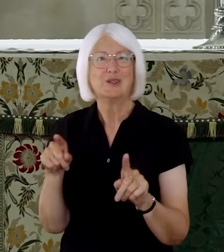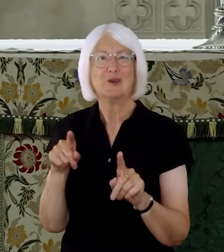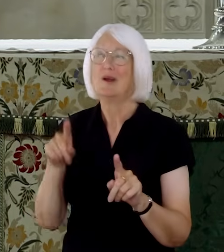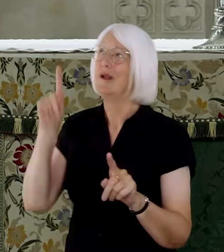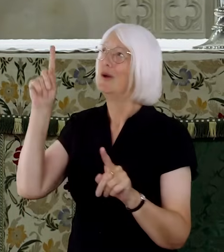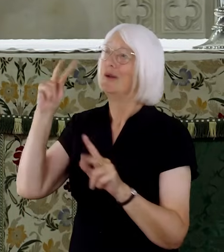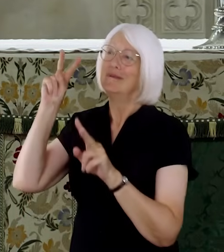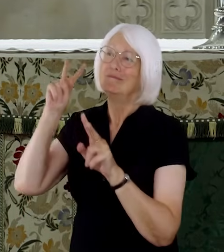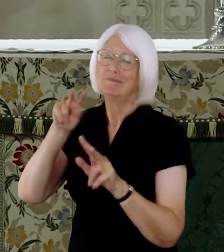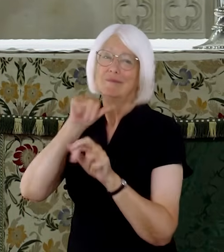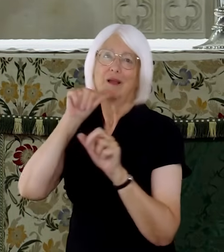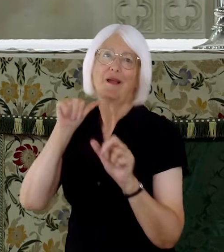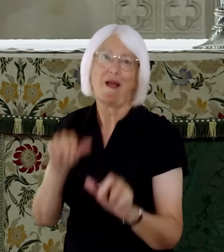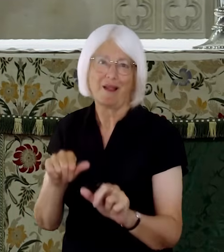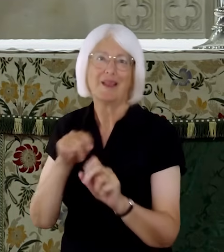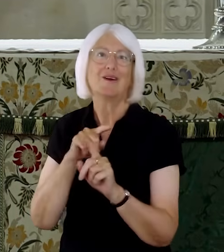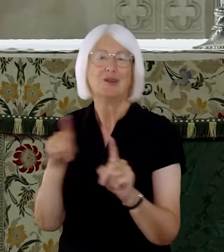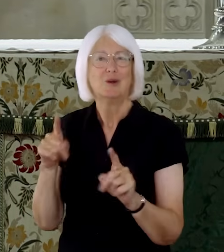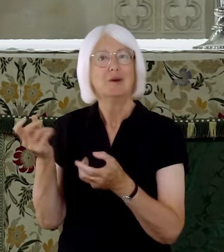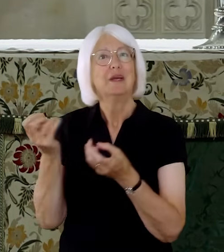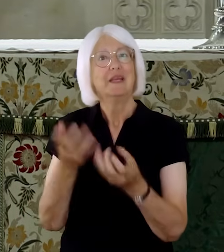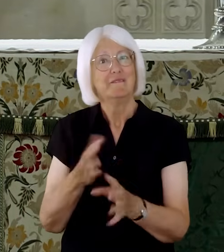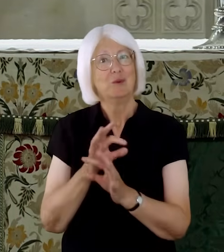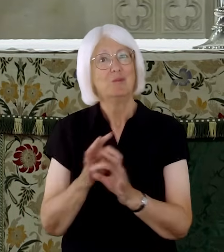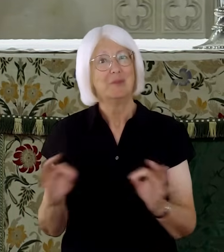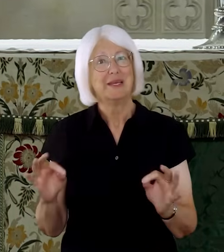The Lord look kindly on you and give you peace